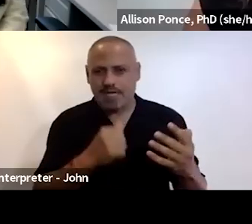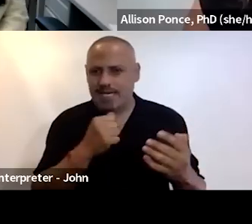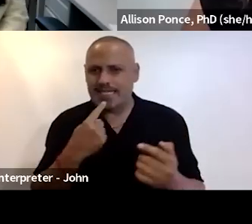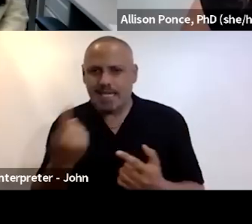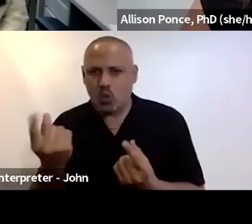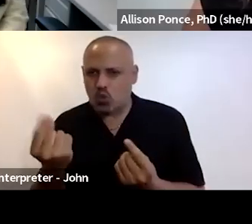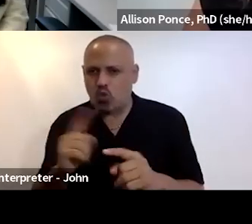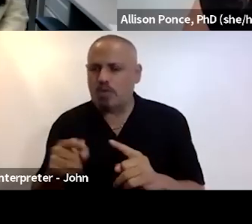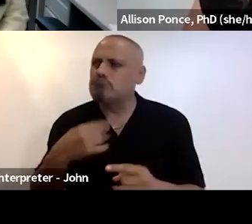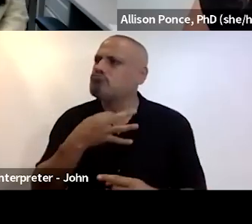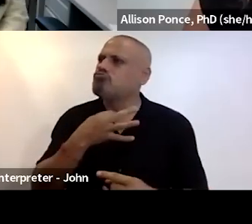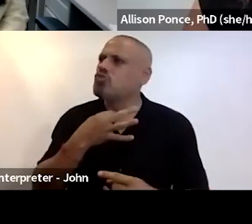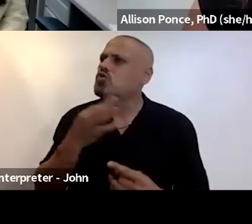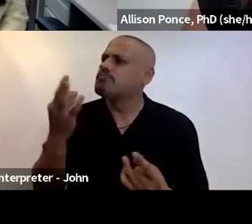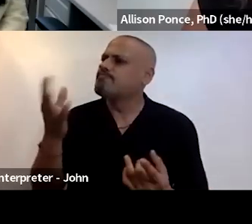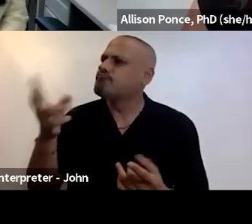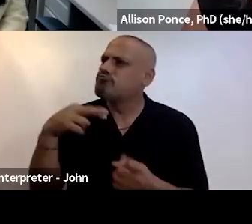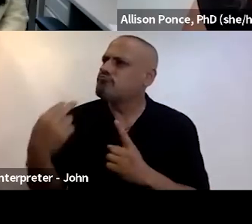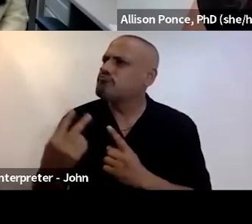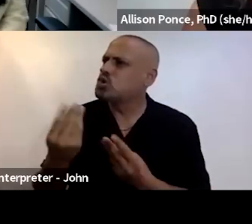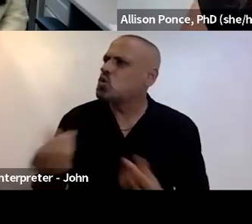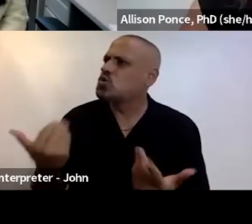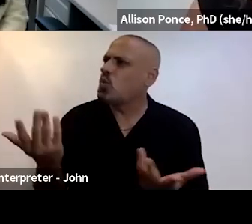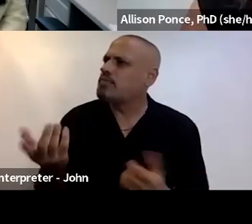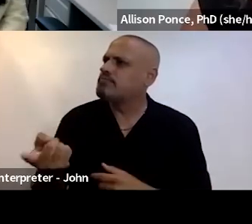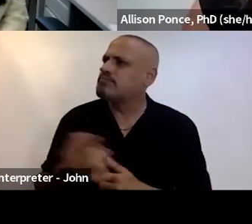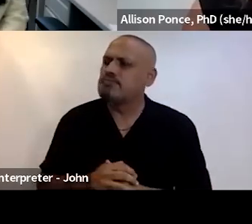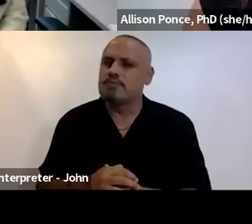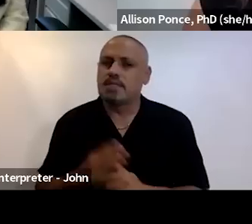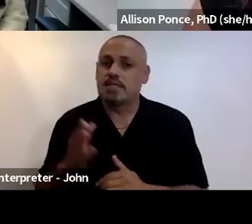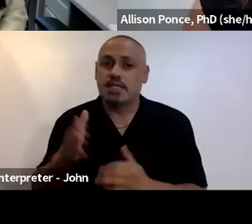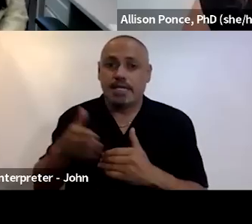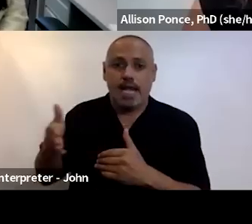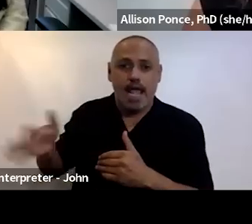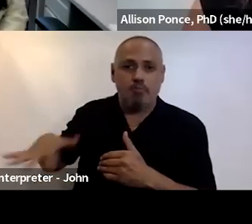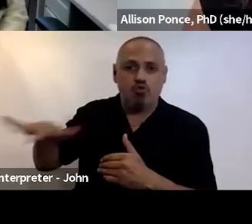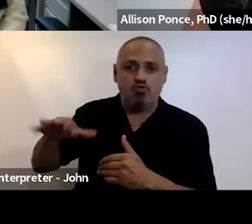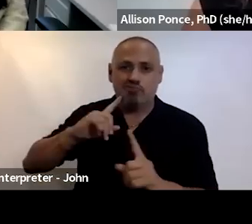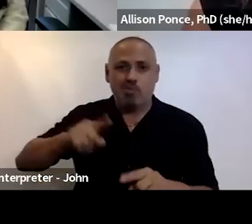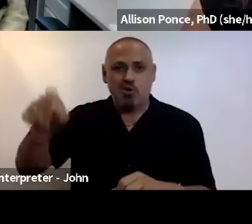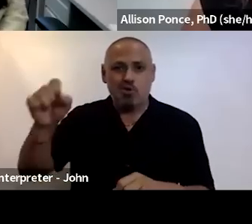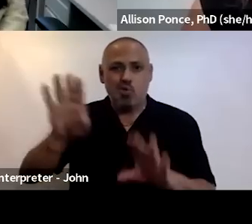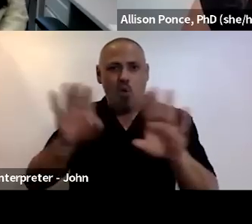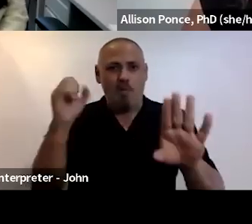but I'm curious to hear what you think will be a solution. So hey, neighbors are reporting that you are banging on your walls late at night and yelling,